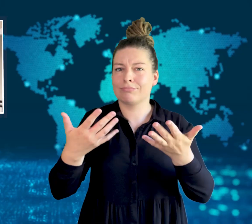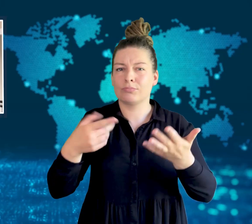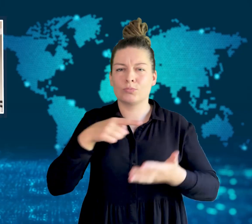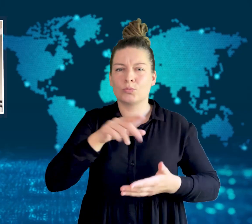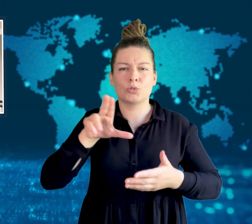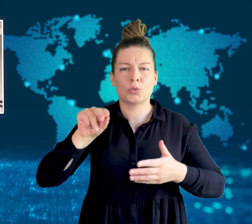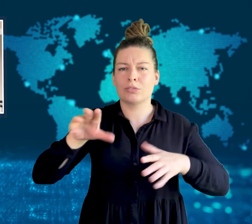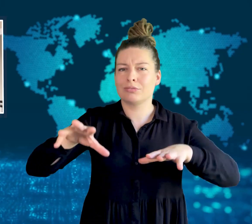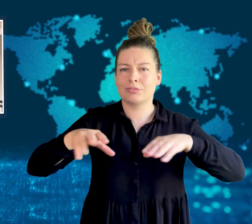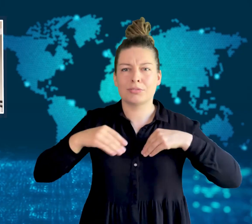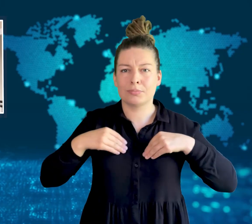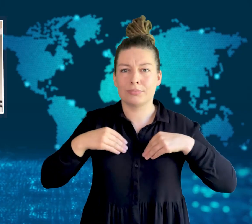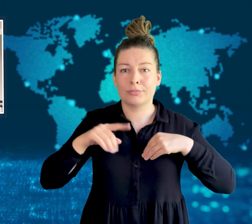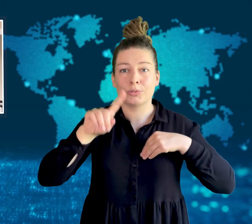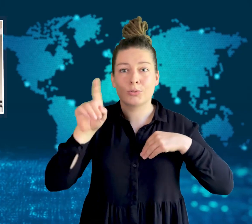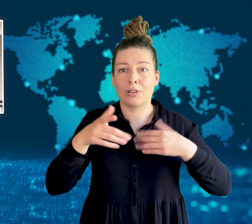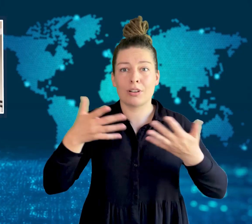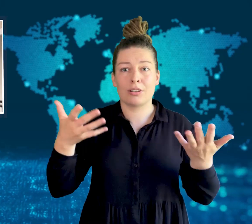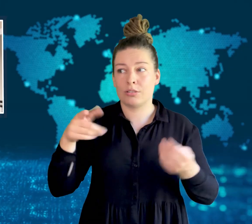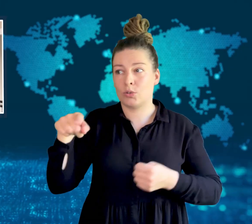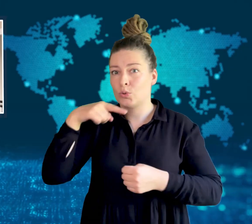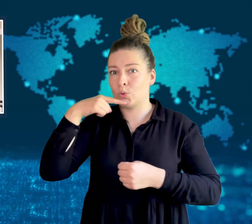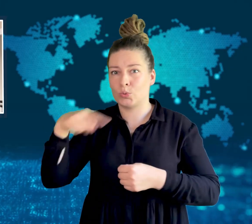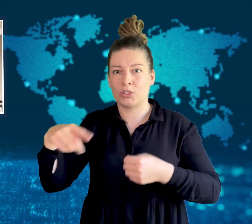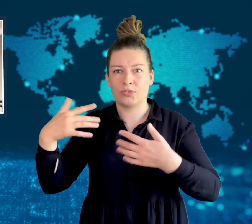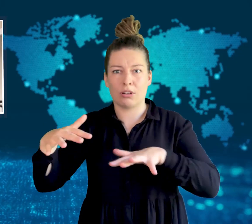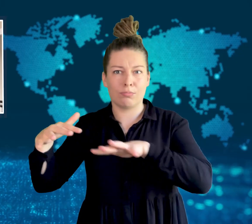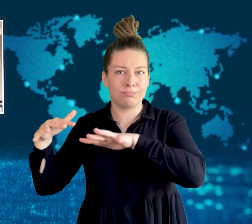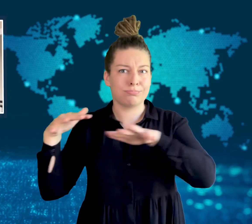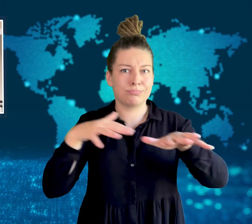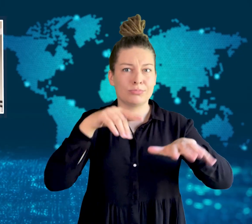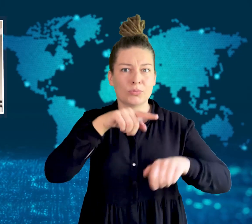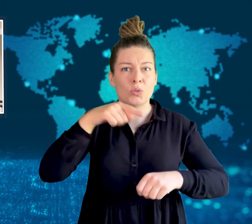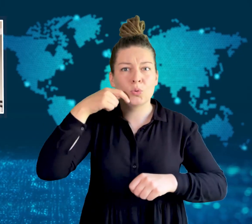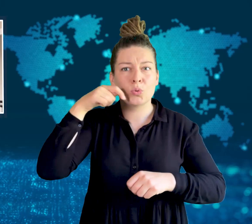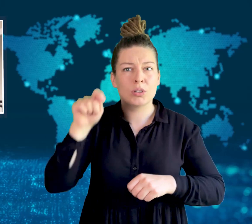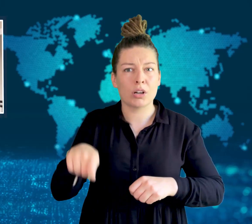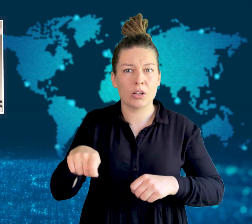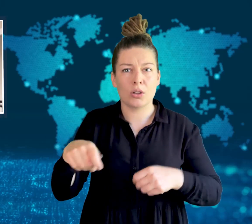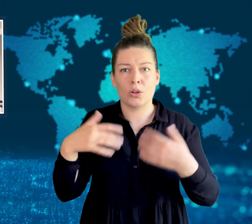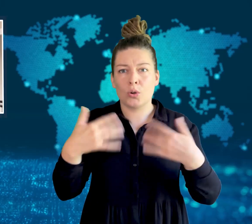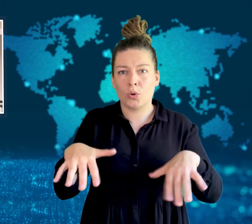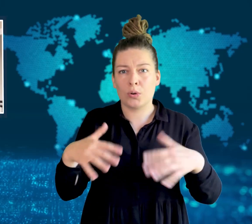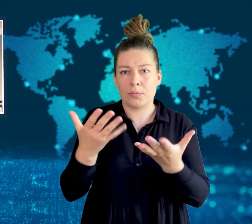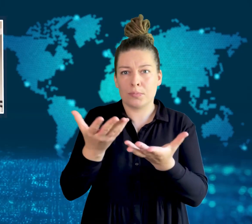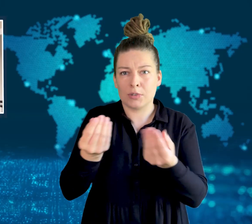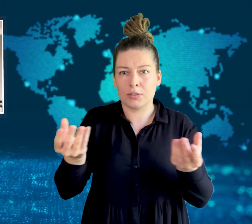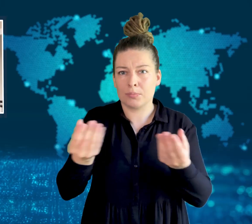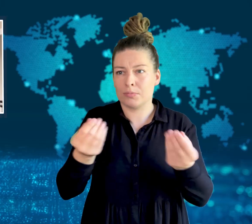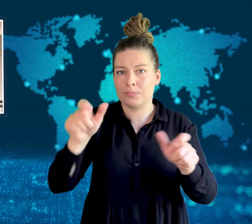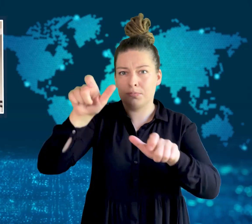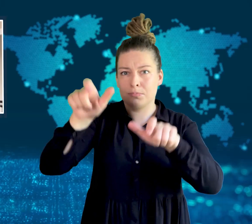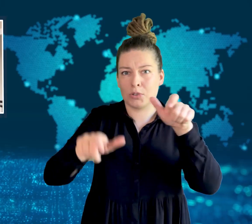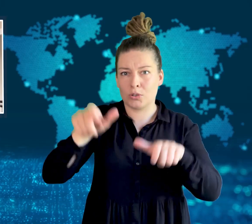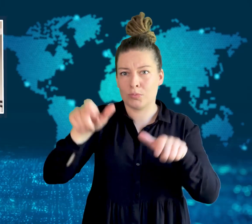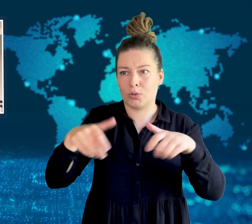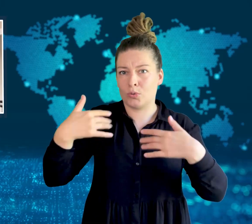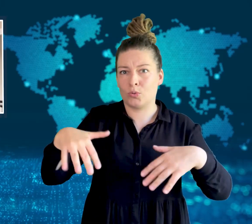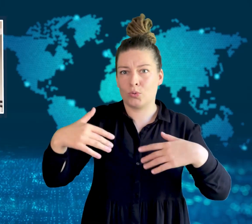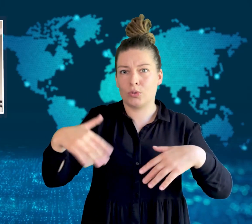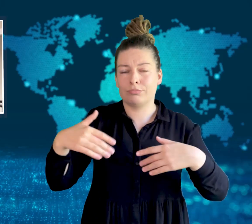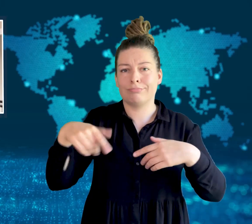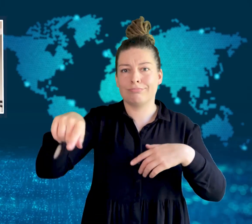human loss and was paying the price for Putin's "unclear goals."